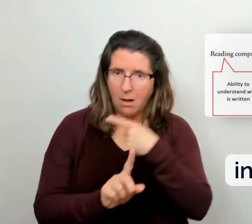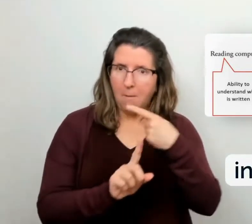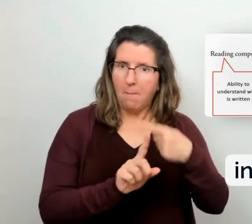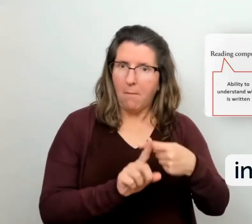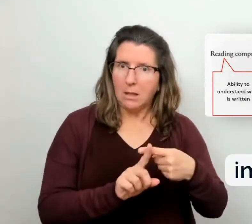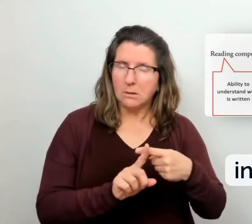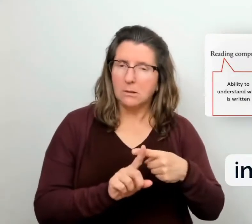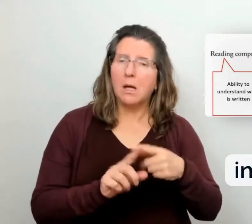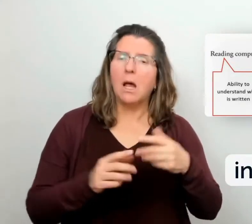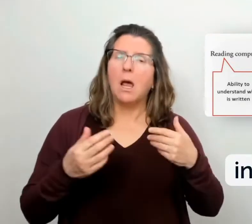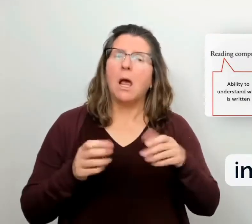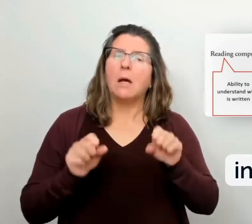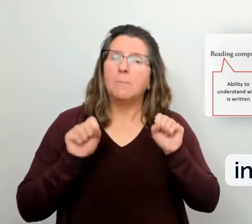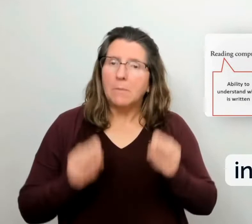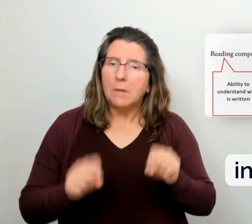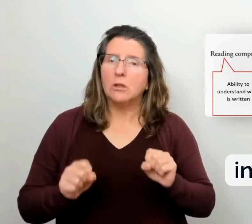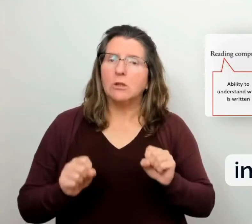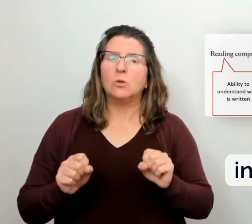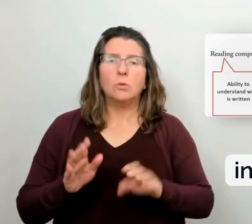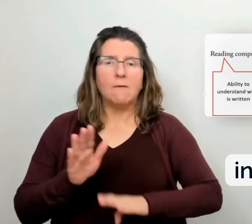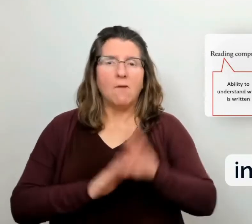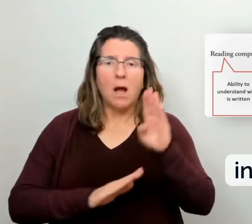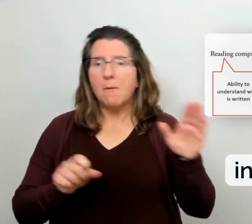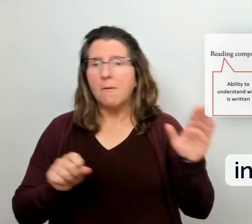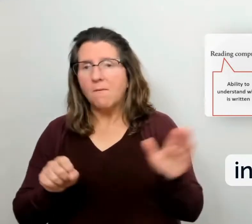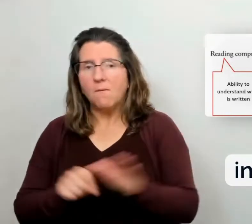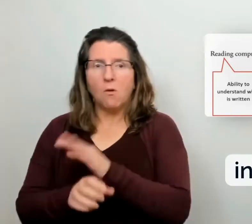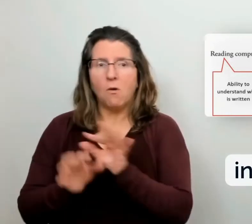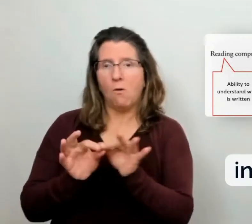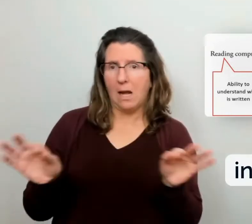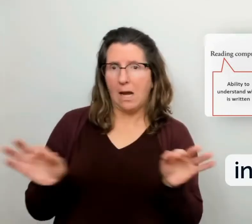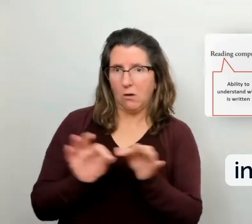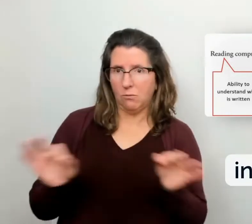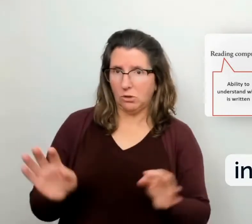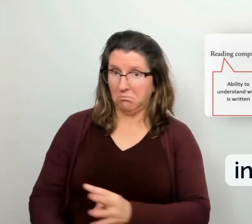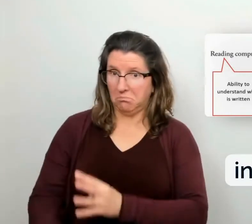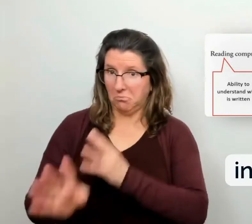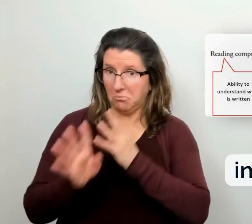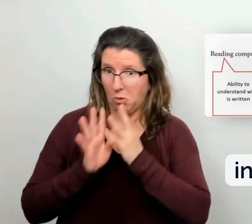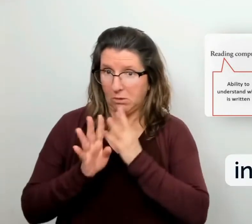The second criteria is that the student must have linguistic comprehension.